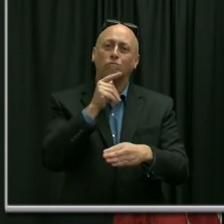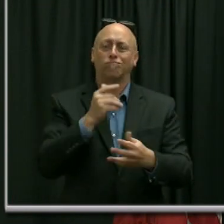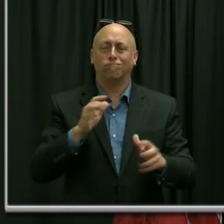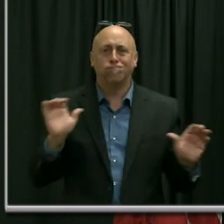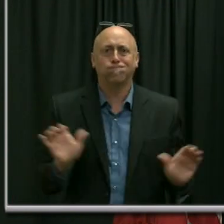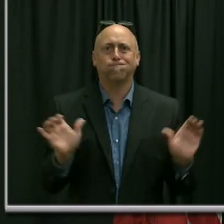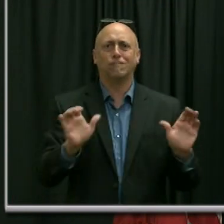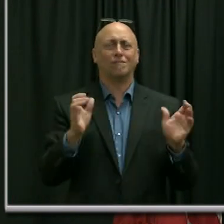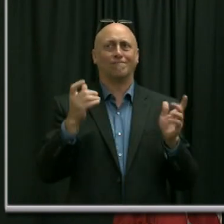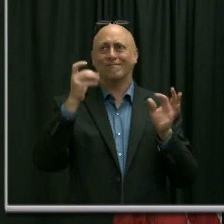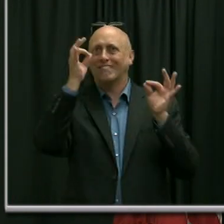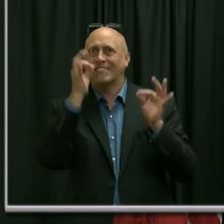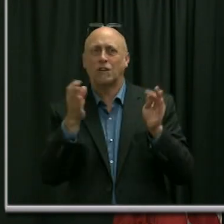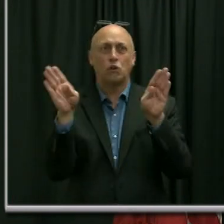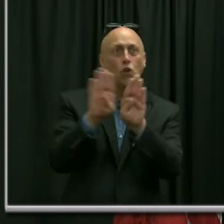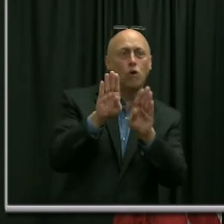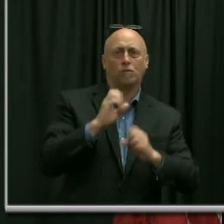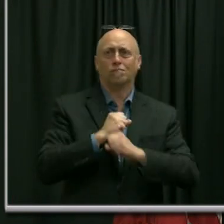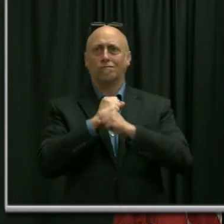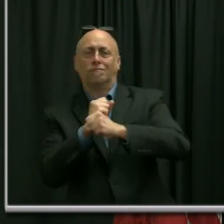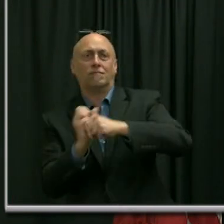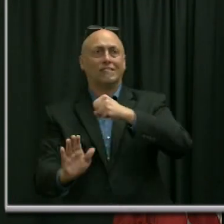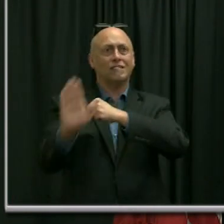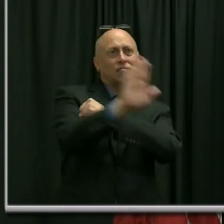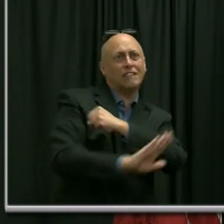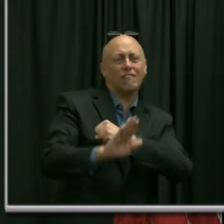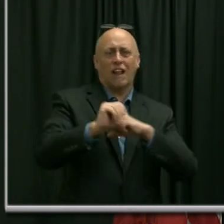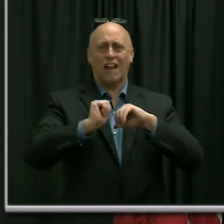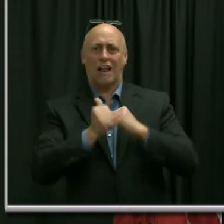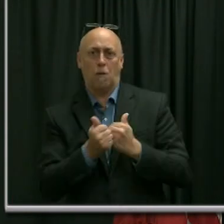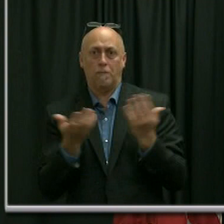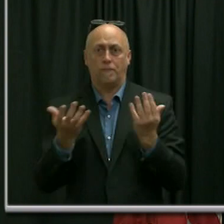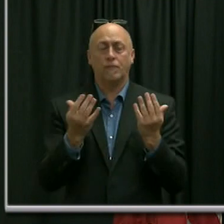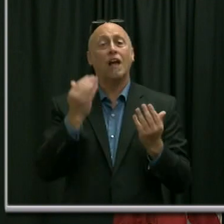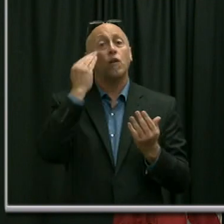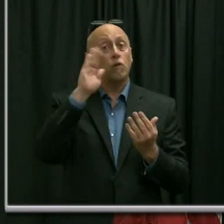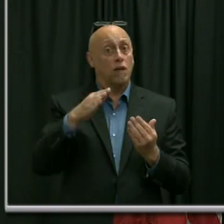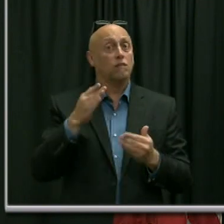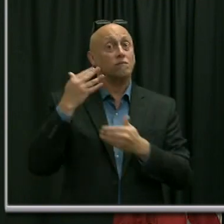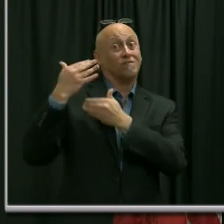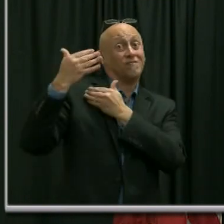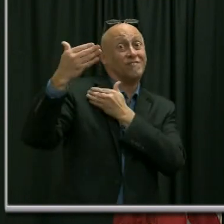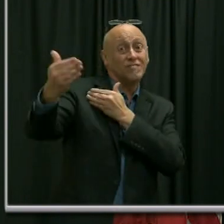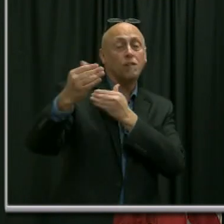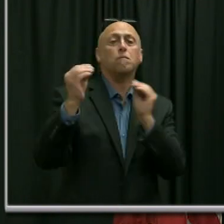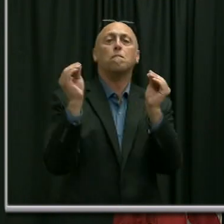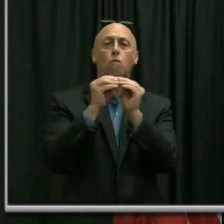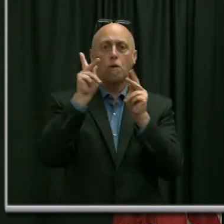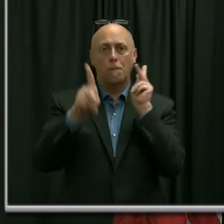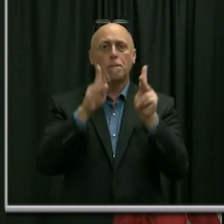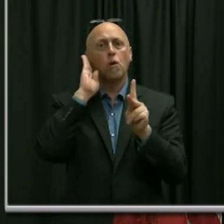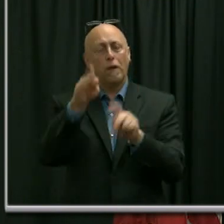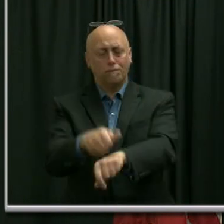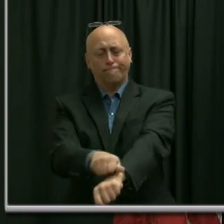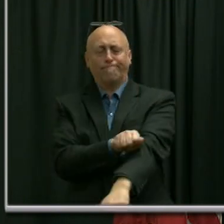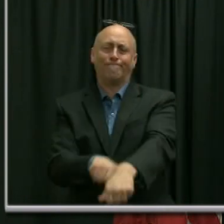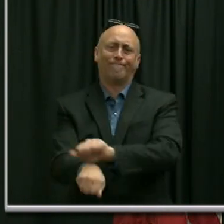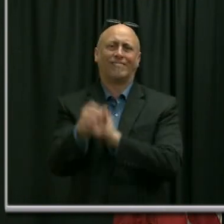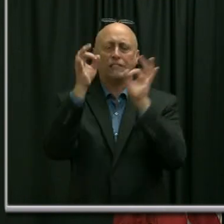RESIDENTS WHO HAVE ALREADY TAKEN THESE MEASURES AND I THINK EVERYONE ELSE WHO WILL CONTINUE TO TAKE THESE ACTIONS